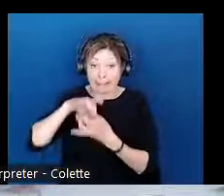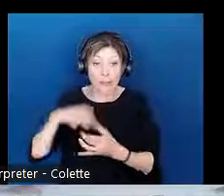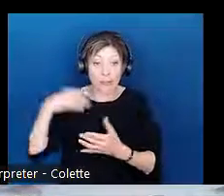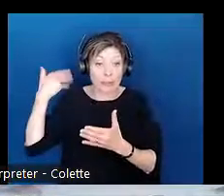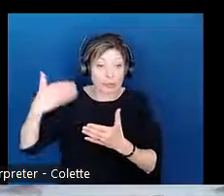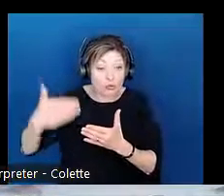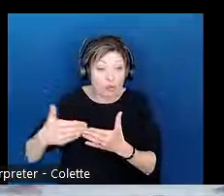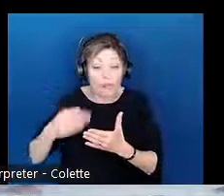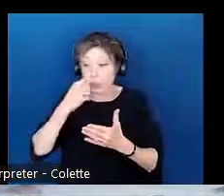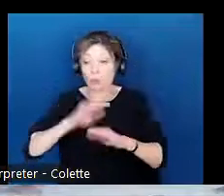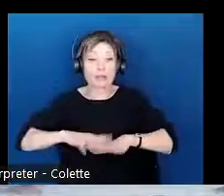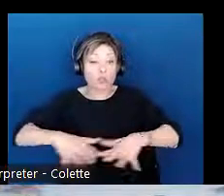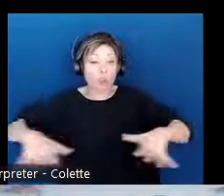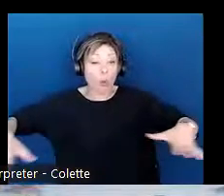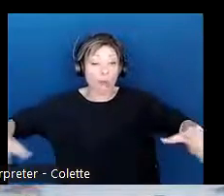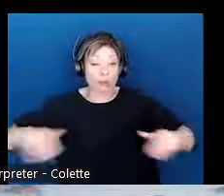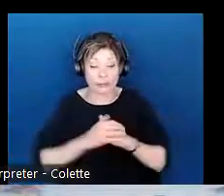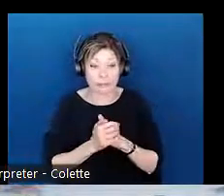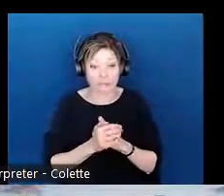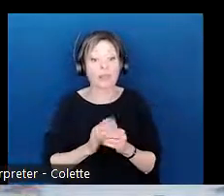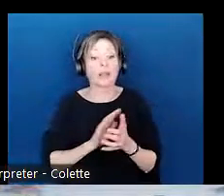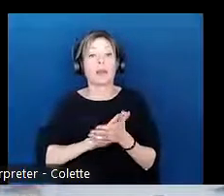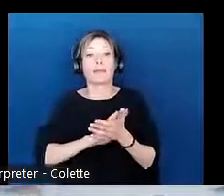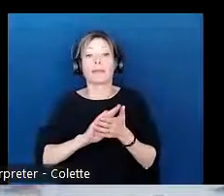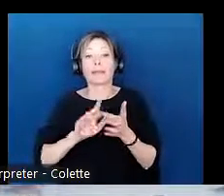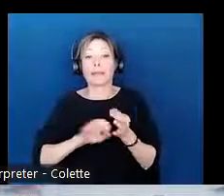So when you enter the heath there's this lovely wooded pathway